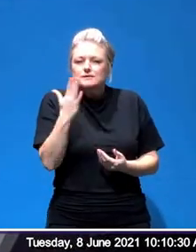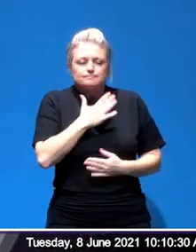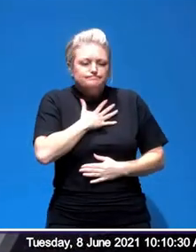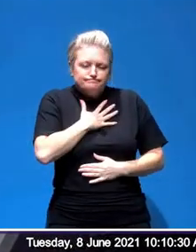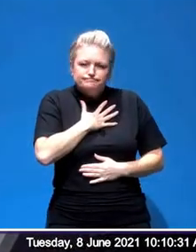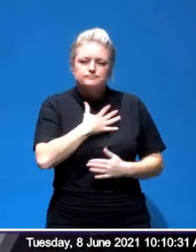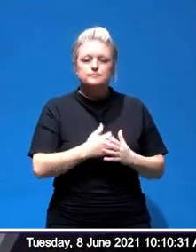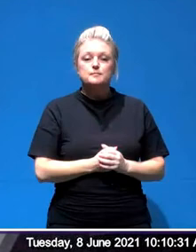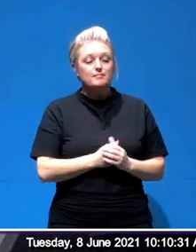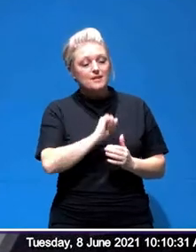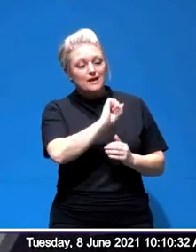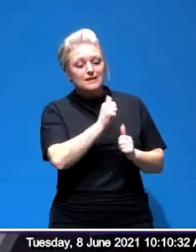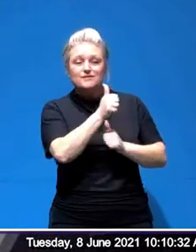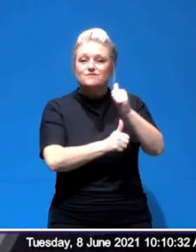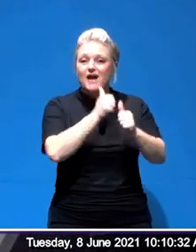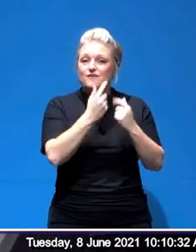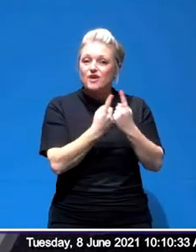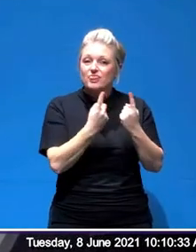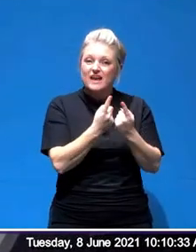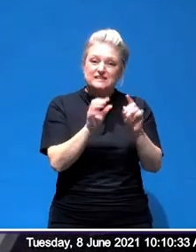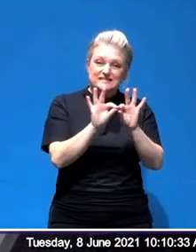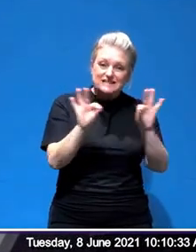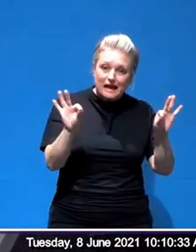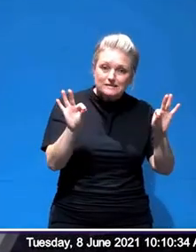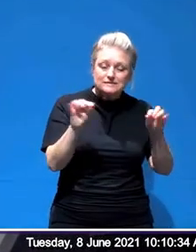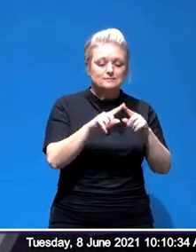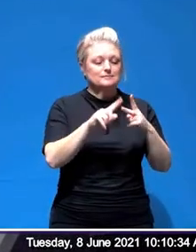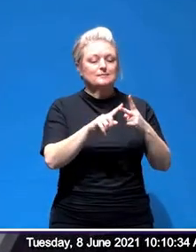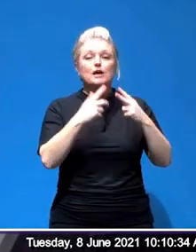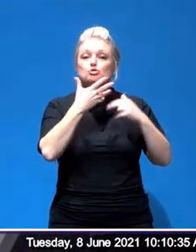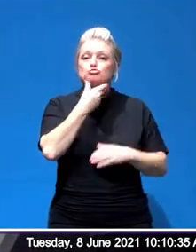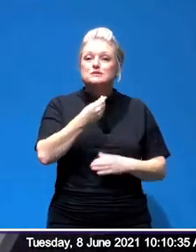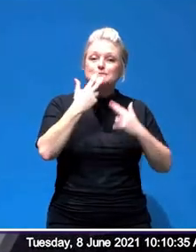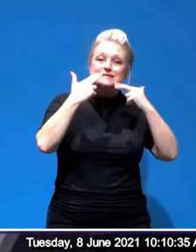Daniel's favourite things are sticks, Christmas carols and ABBA.